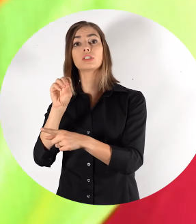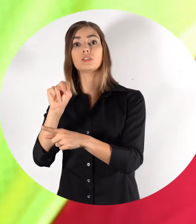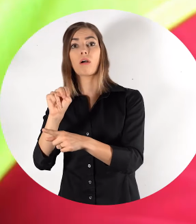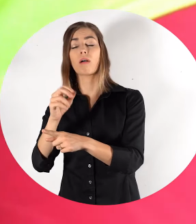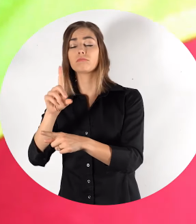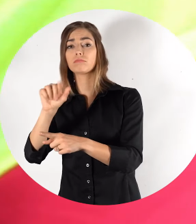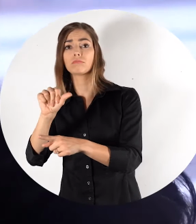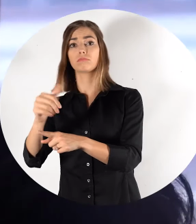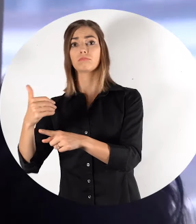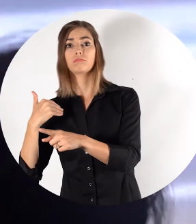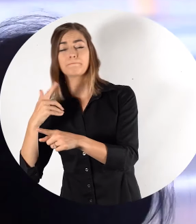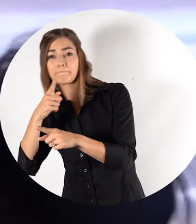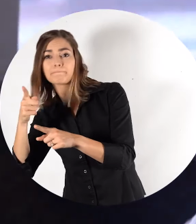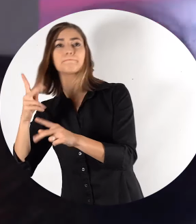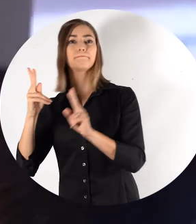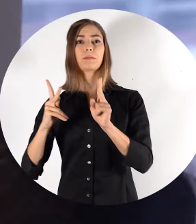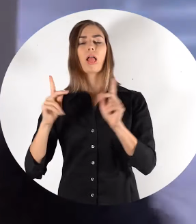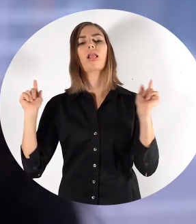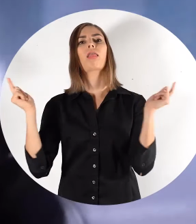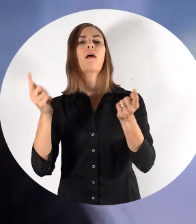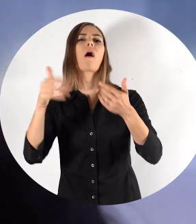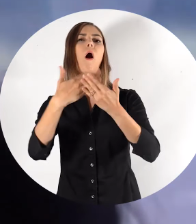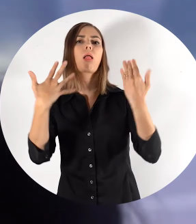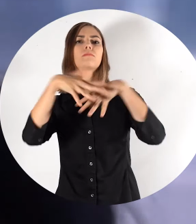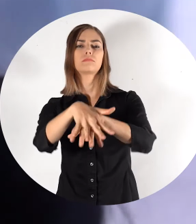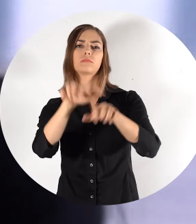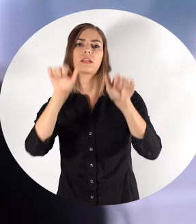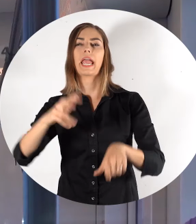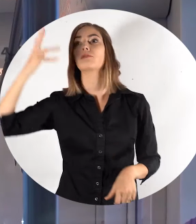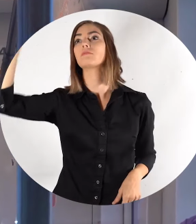it allows people to get out and be part of society.